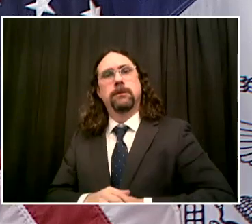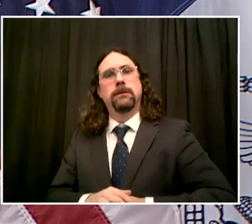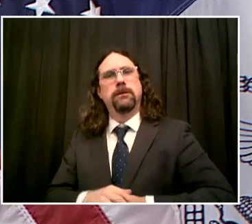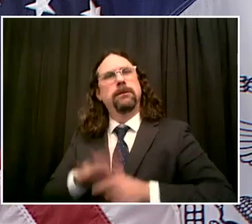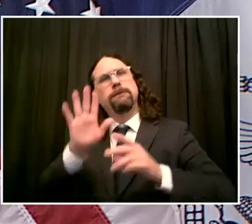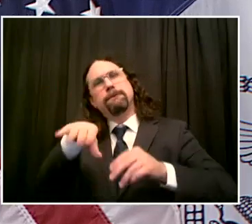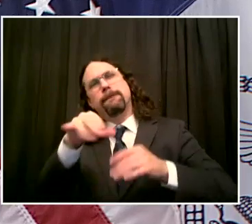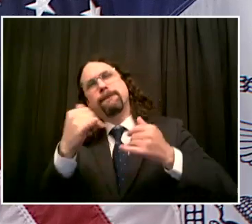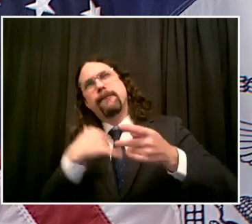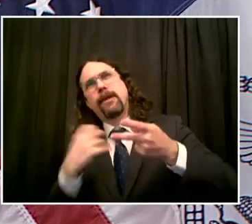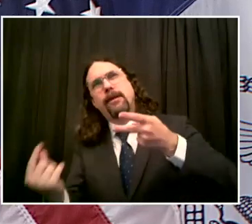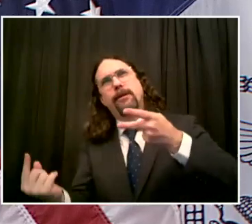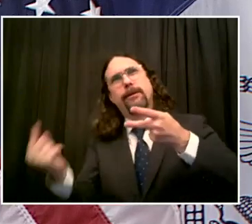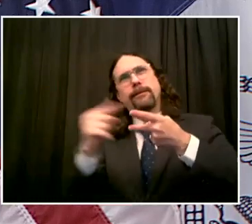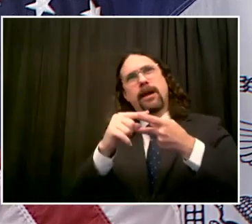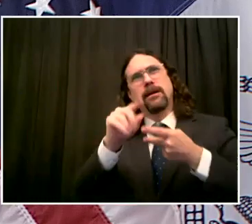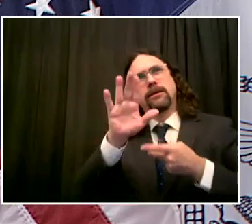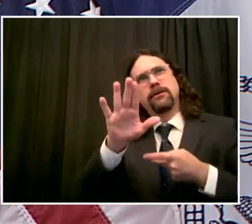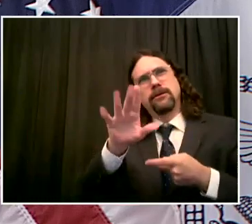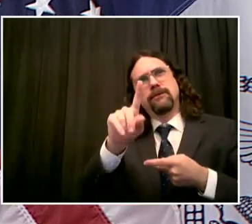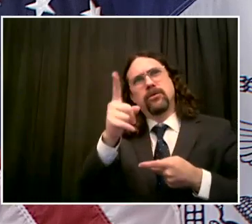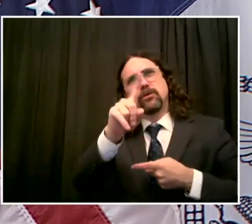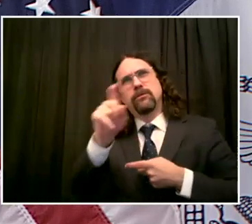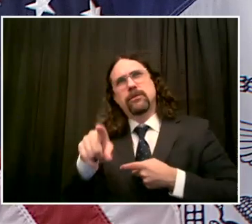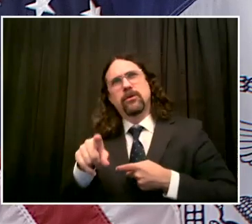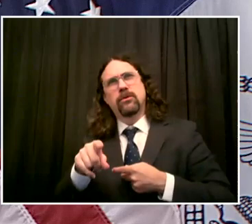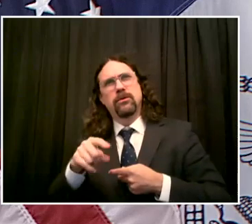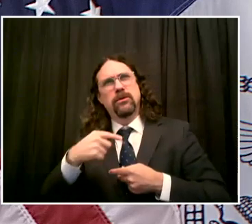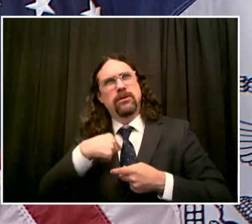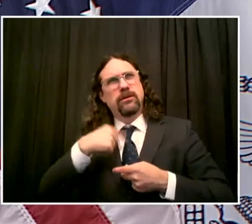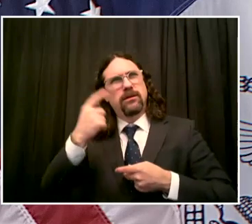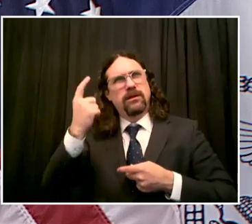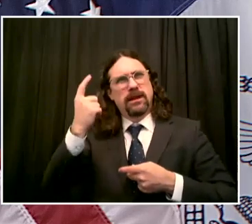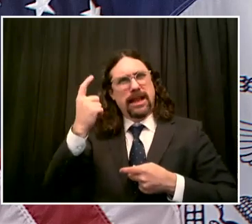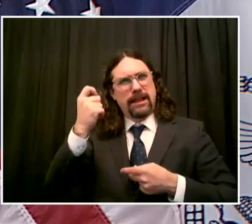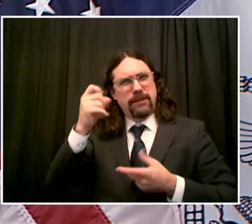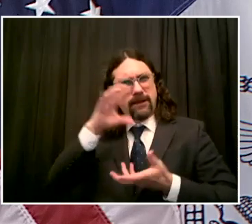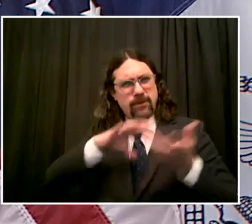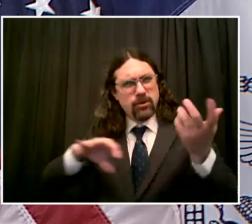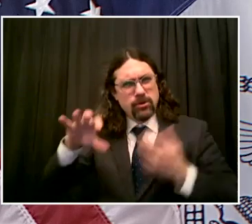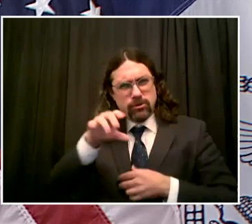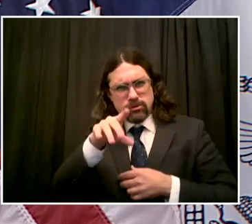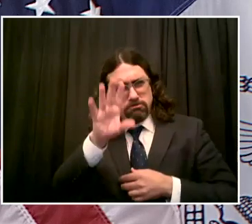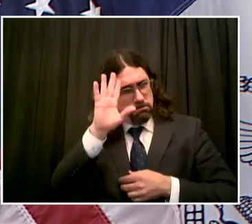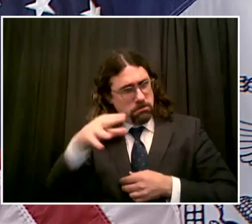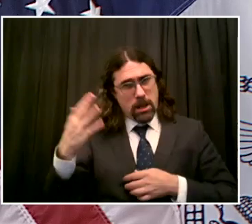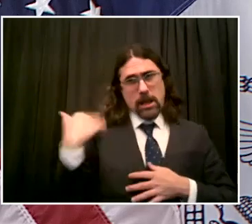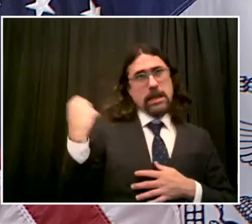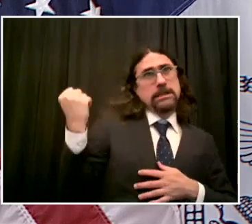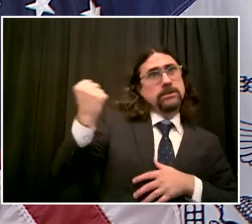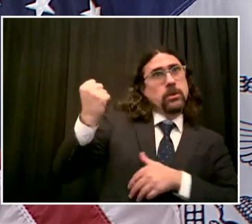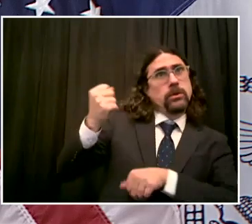ISSUES. ALL OF E THCITY WITH PEACEFUL